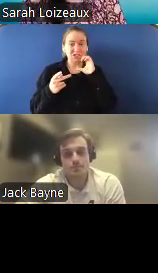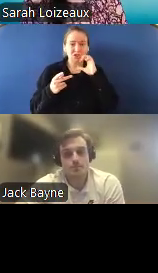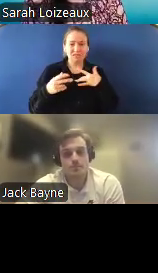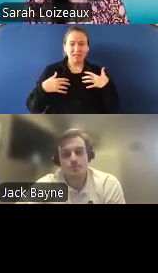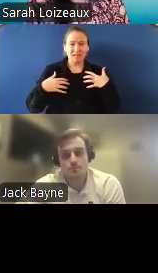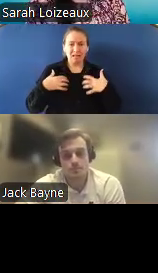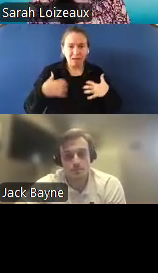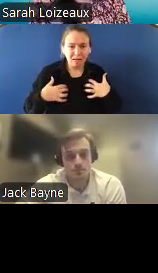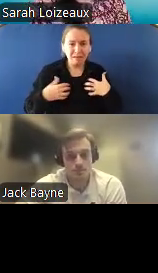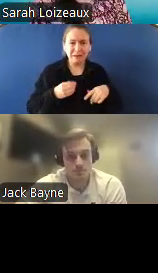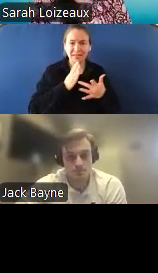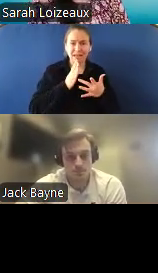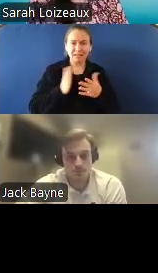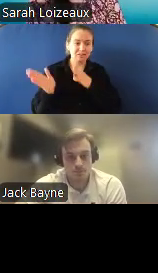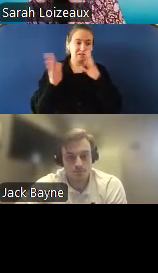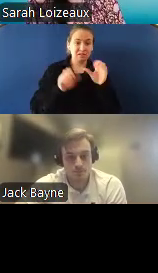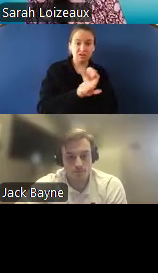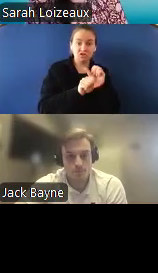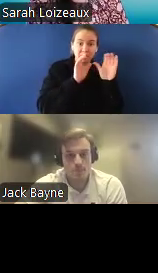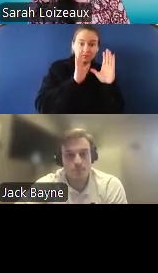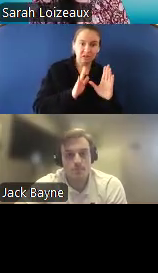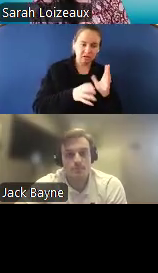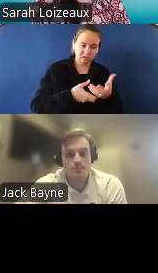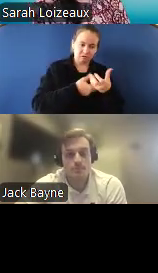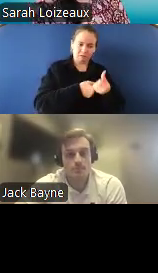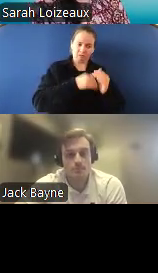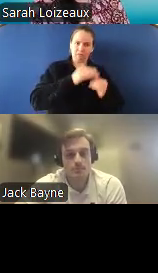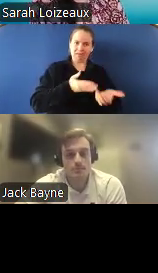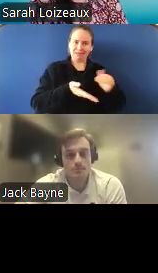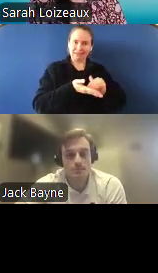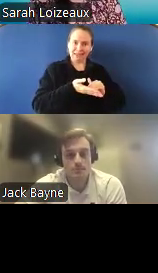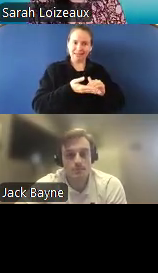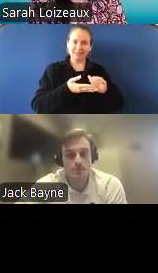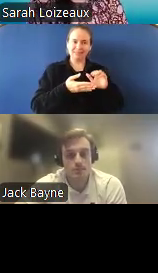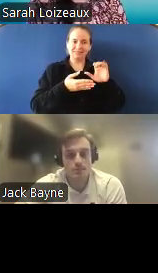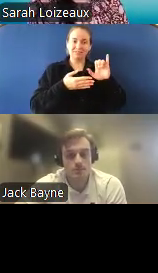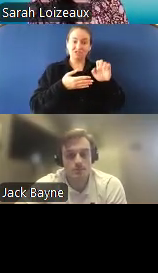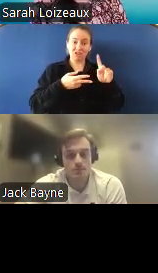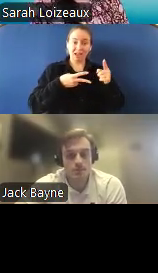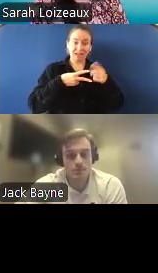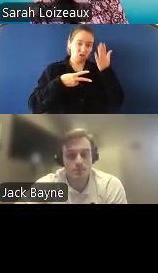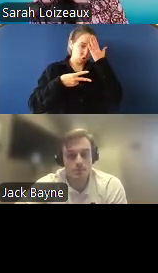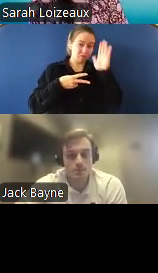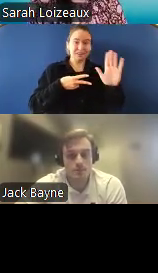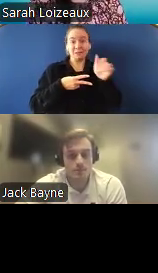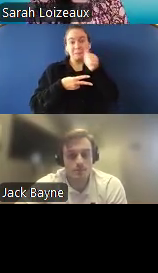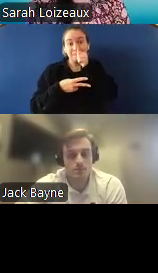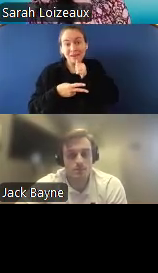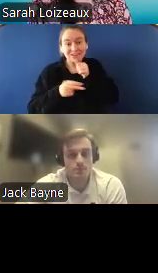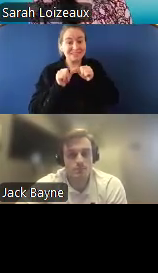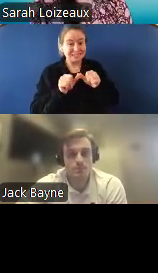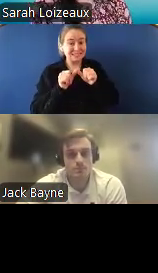to job seekers rebuilding confidence, he is known for his patience, consistency, and empathy among